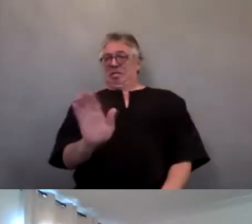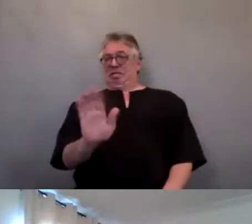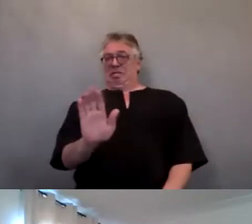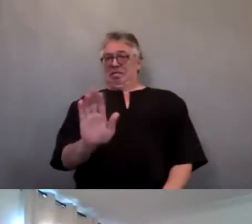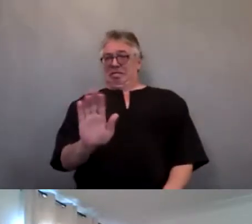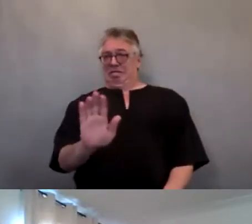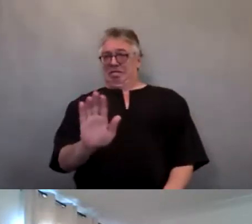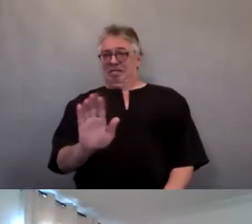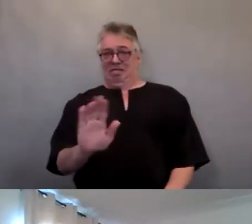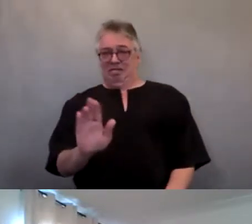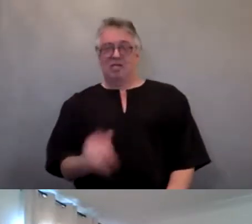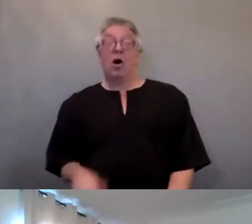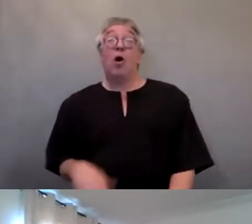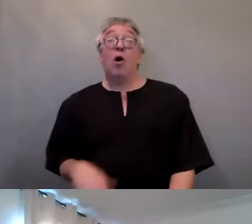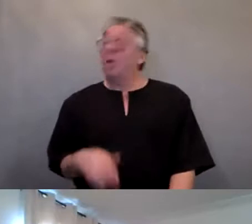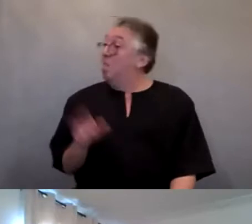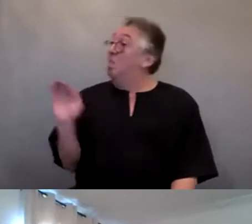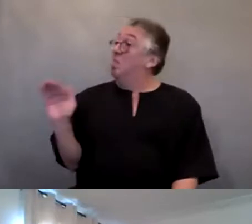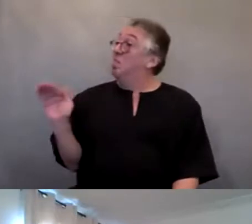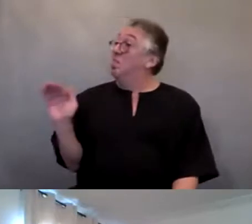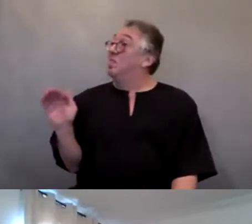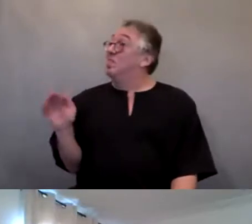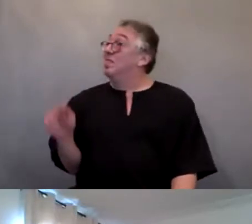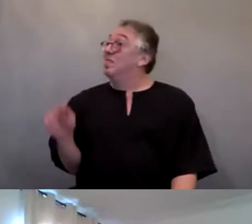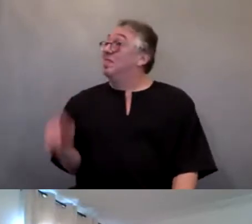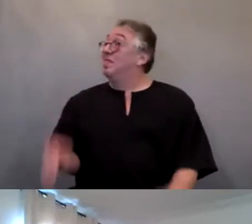. >> AVI BLAU: I understand that